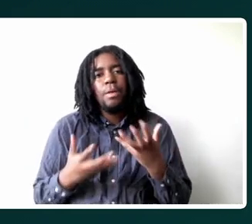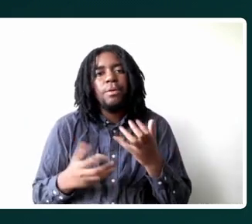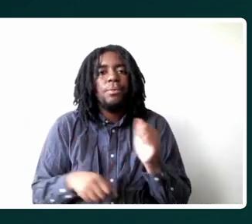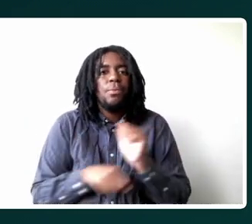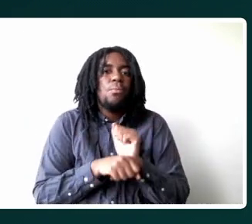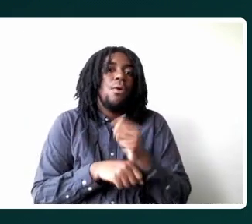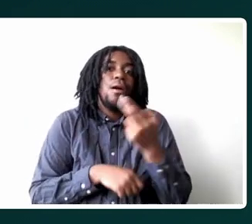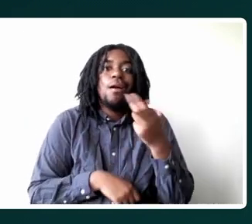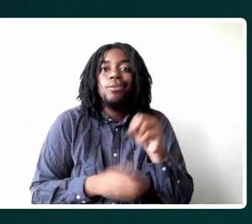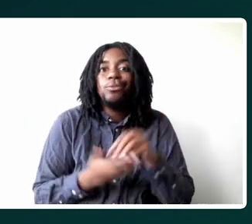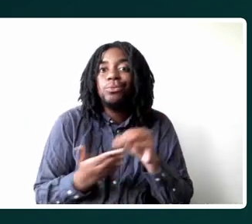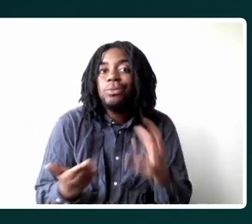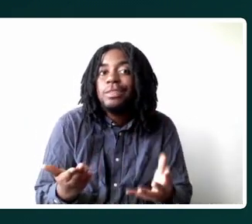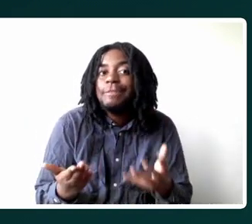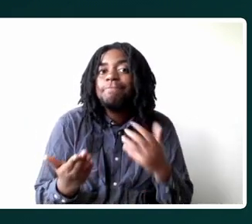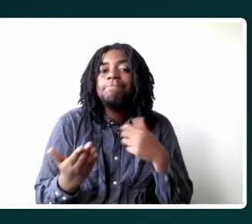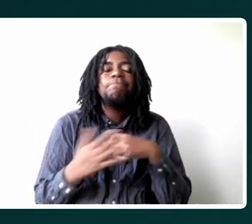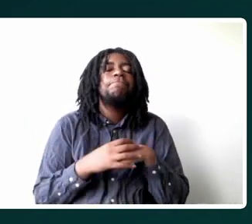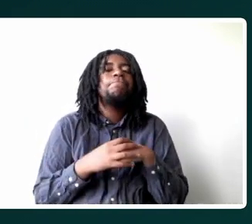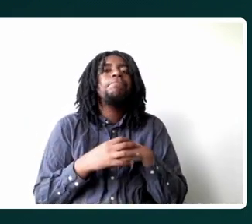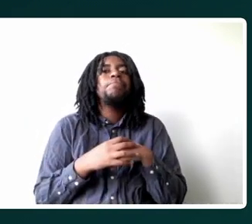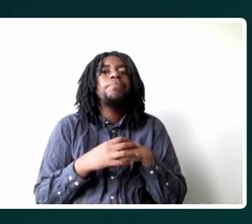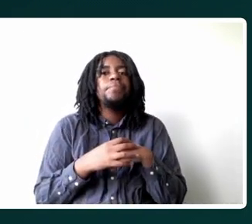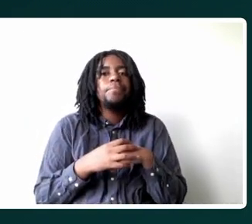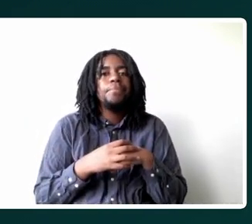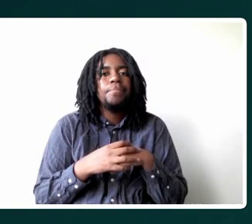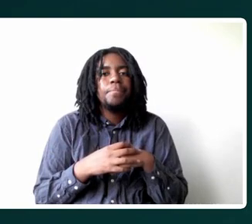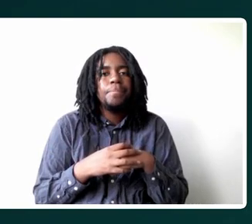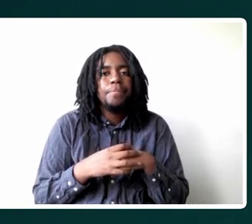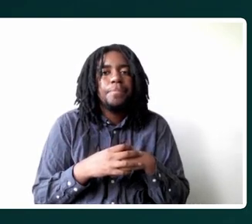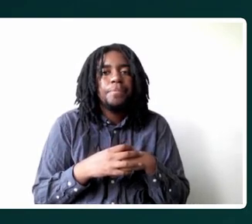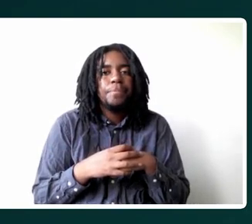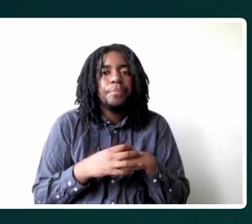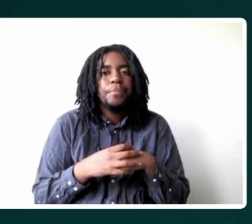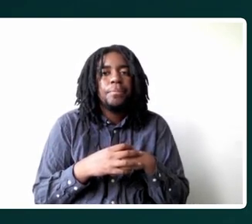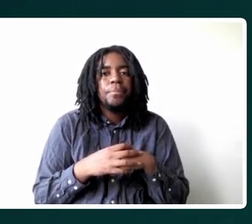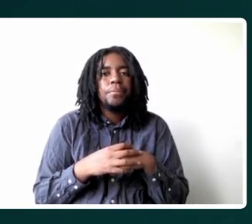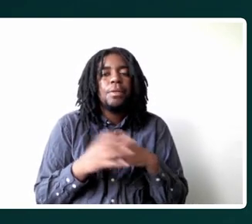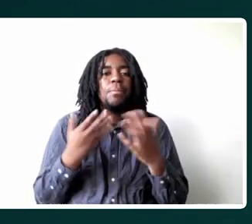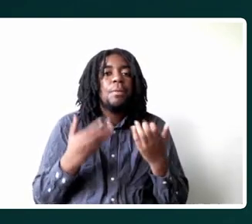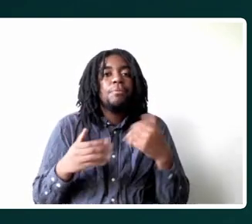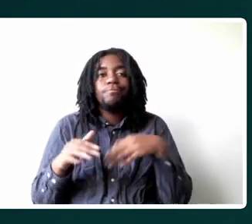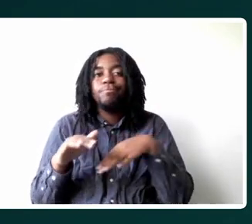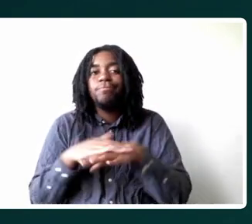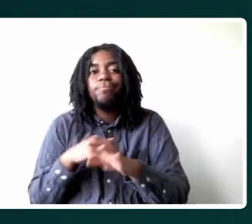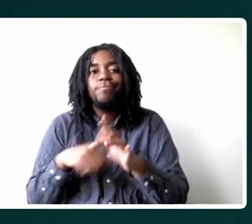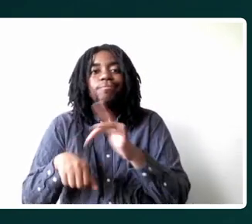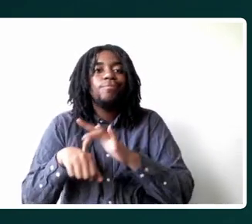or you might be wanting -- going into a community center and working with families in a community